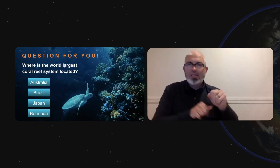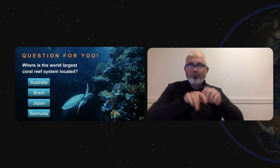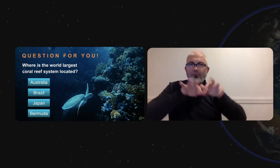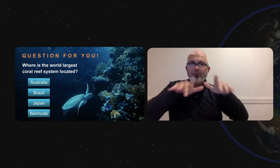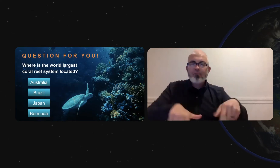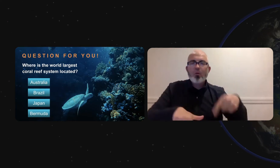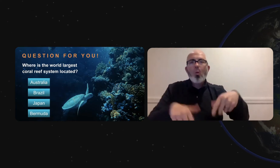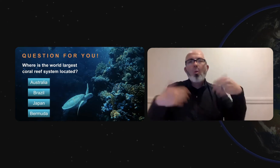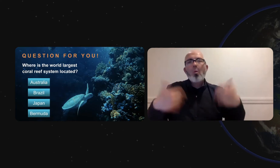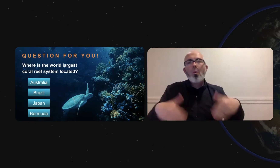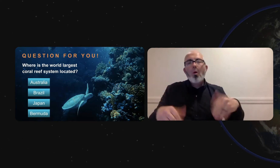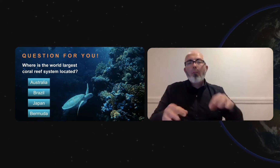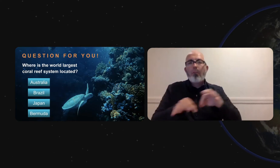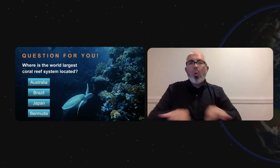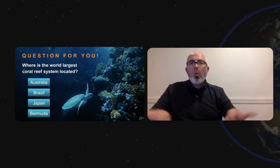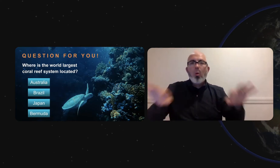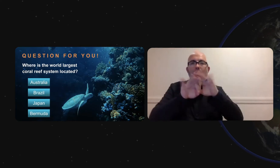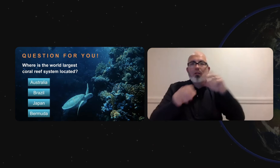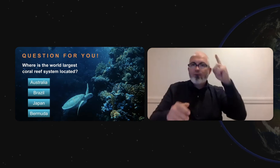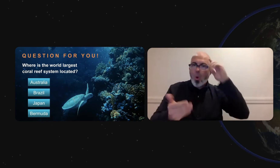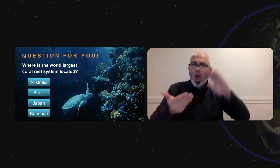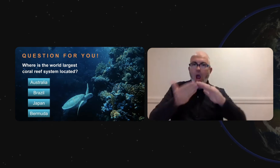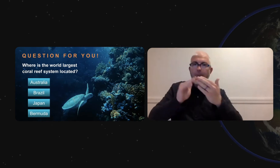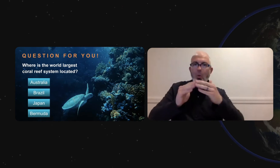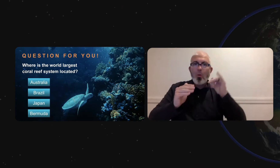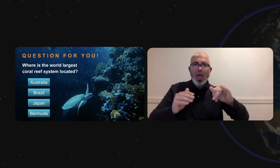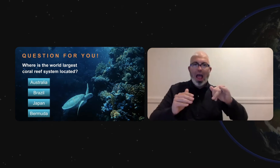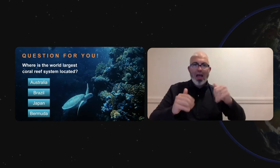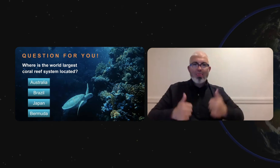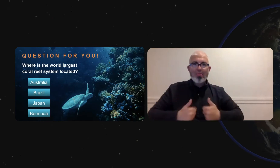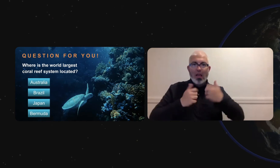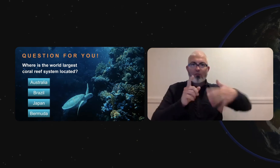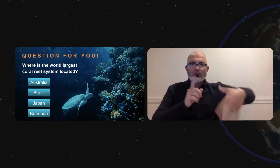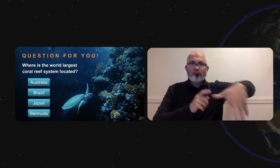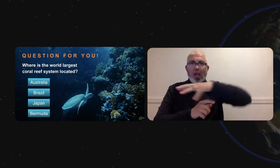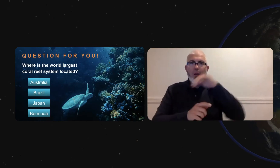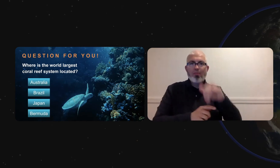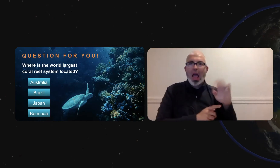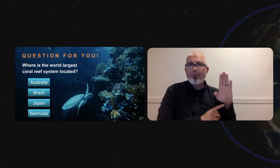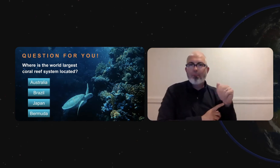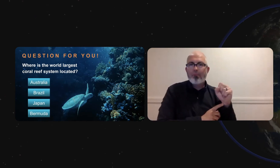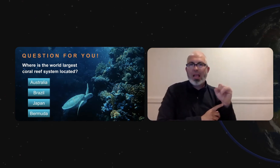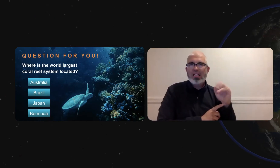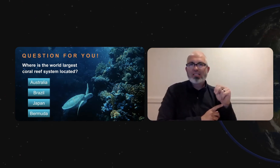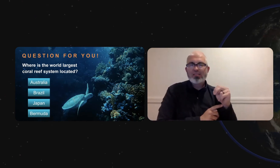So, you see how everything is connected, right? First, before we move on, I want to address some technical issues. I'll sign it in ASL.